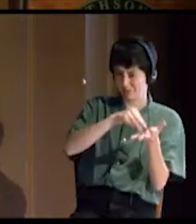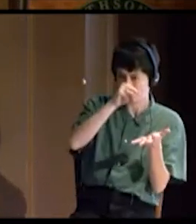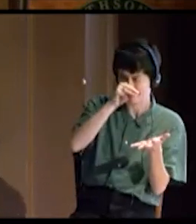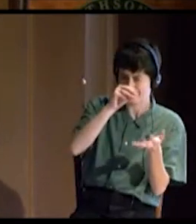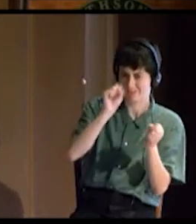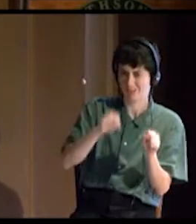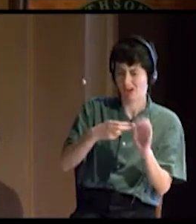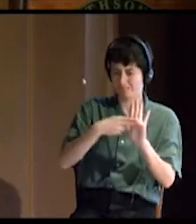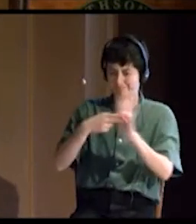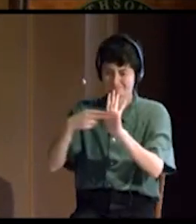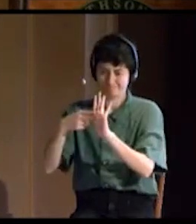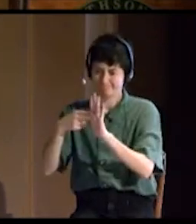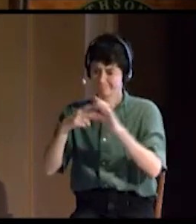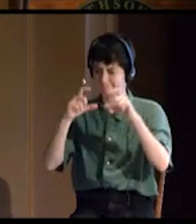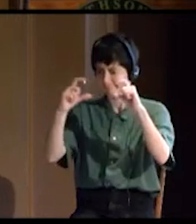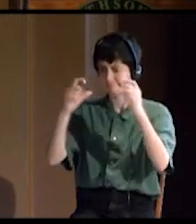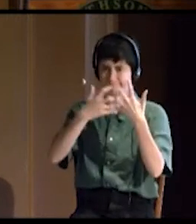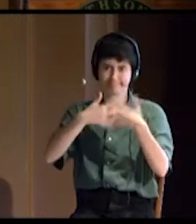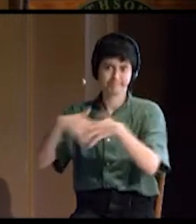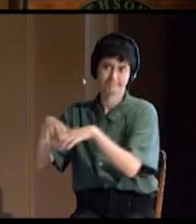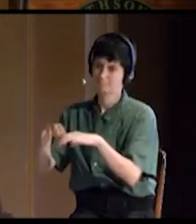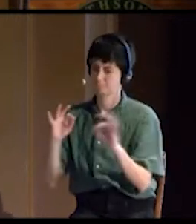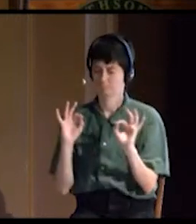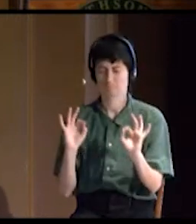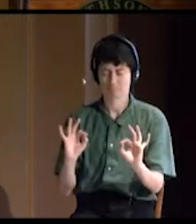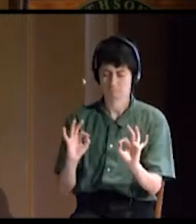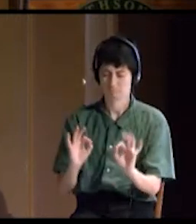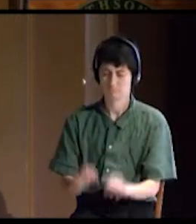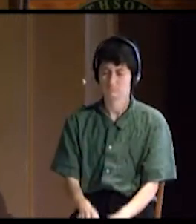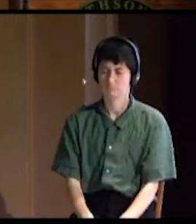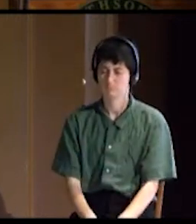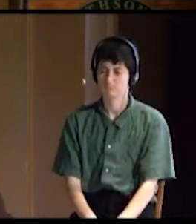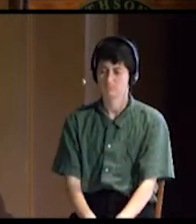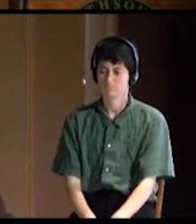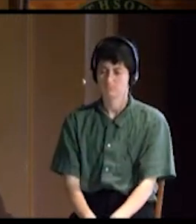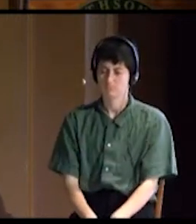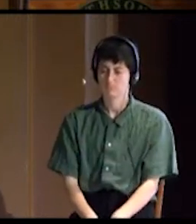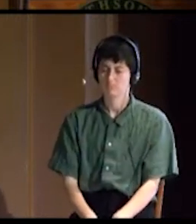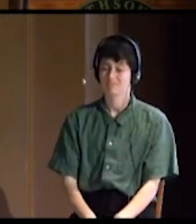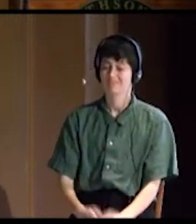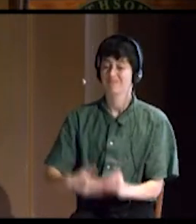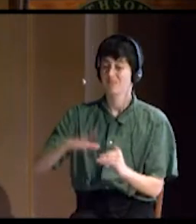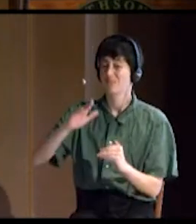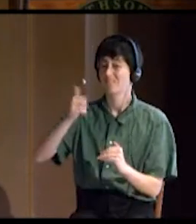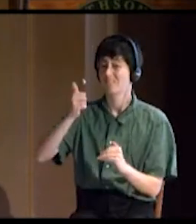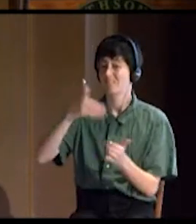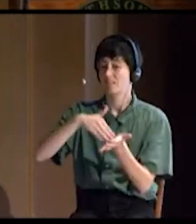to the two parental groups? Using over 10,000 digitized specimens in the collections,